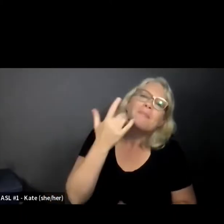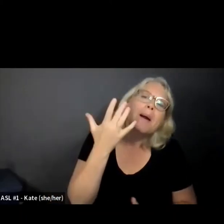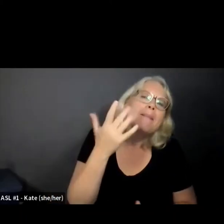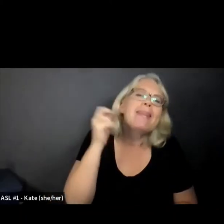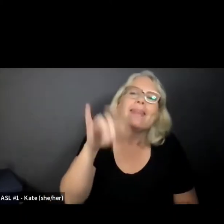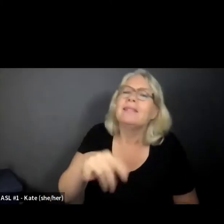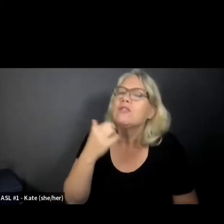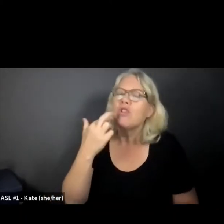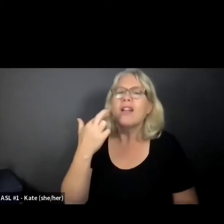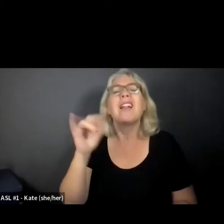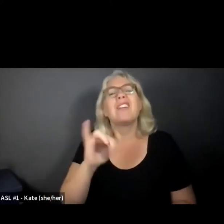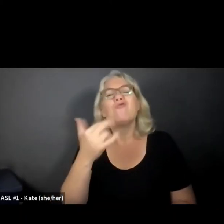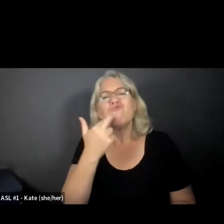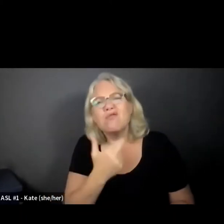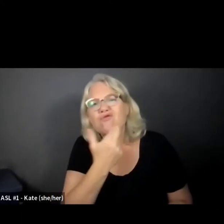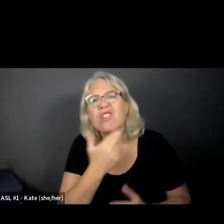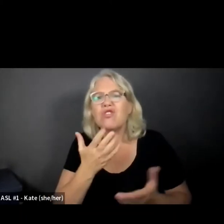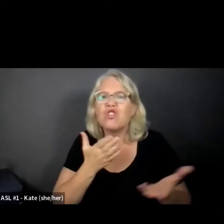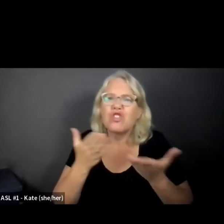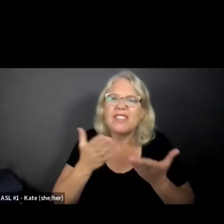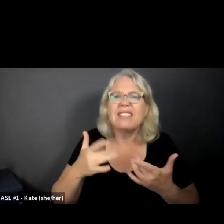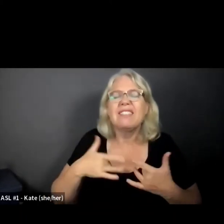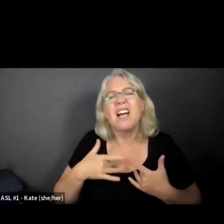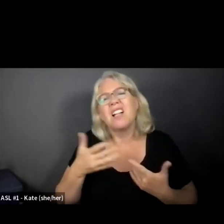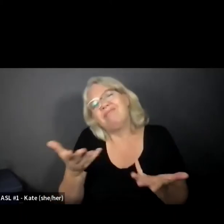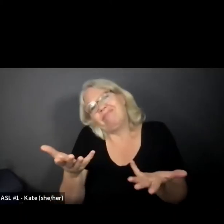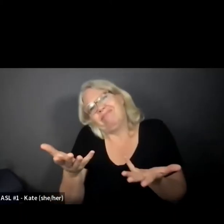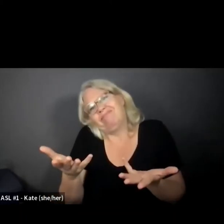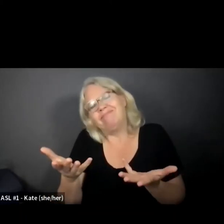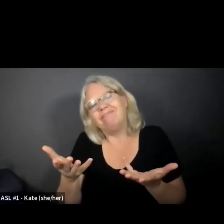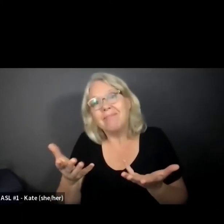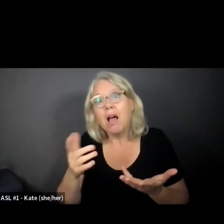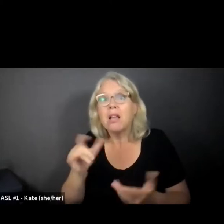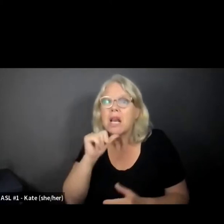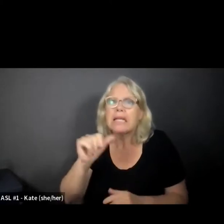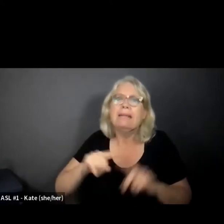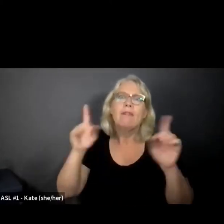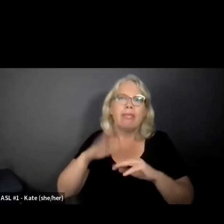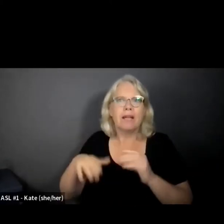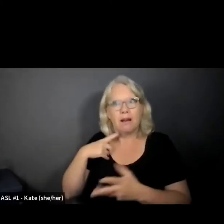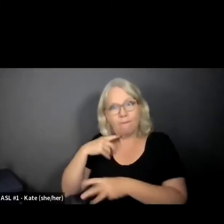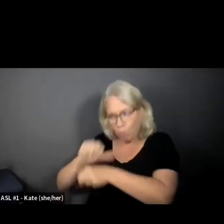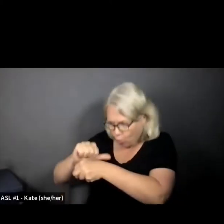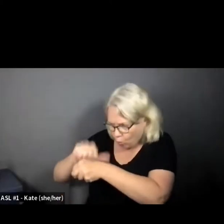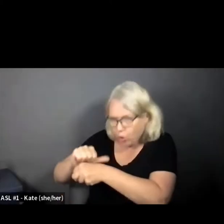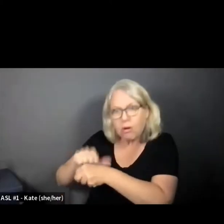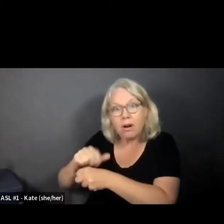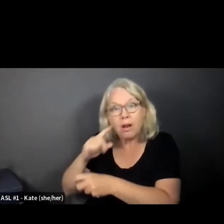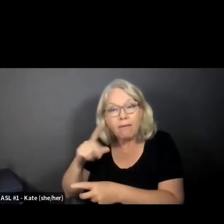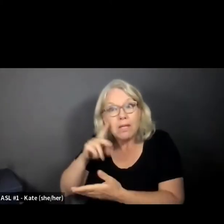COMPARABLE TO CINDY'S EMPLOYMENT CASE WHERE SOMEBODY'S LIVELIHOOD IS AT STAKE.